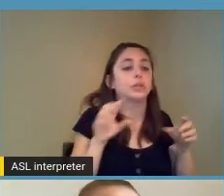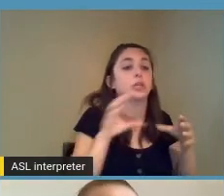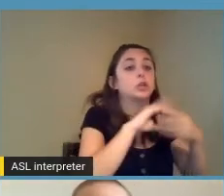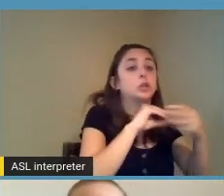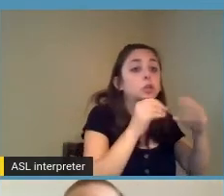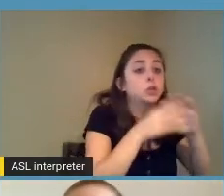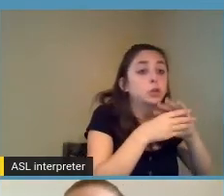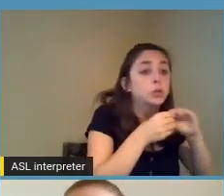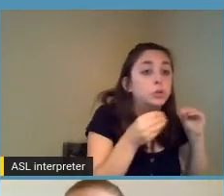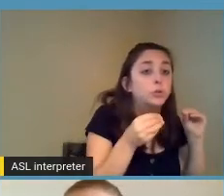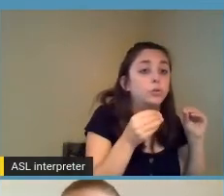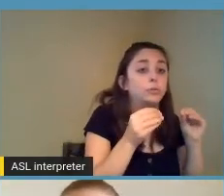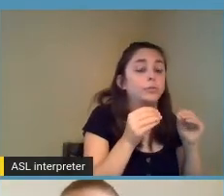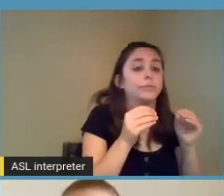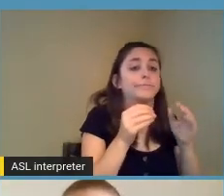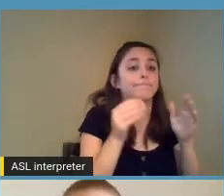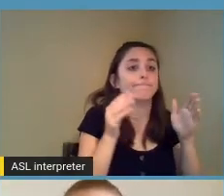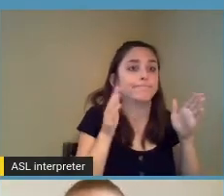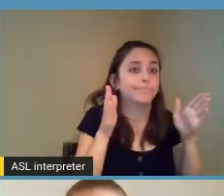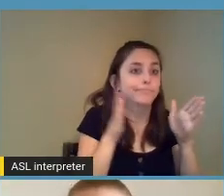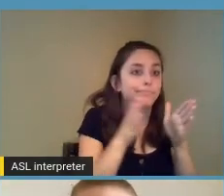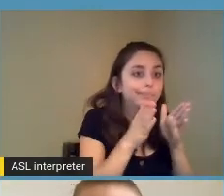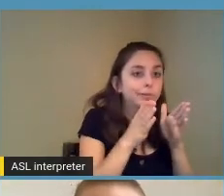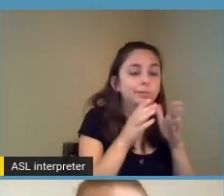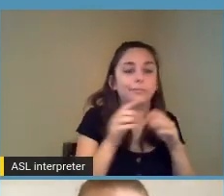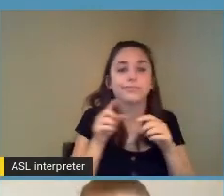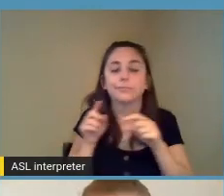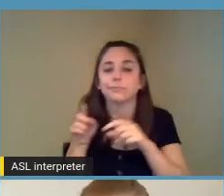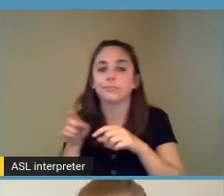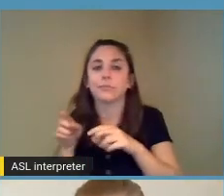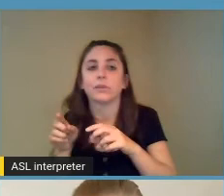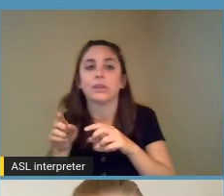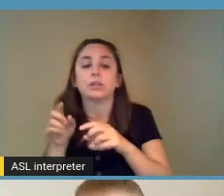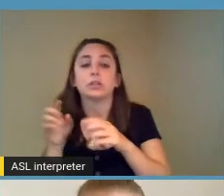So if you've got a simple interview episode and it is just one person interviewing one